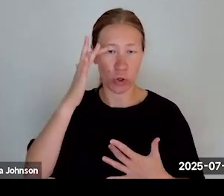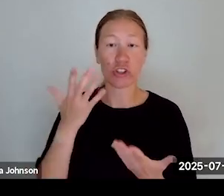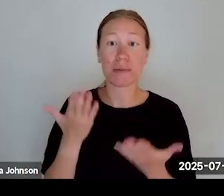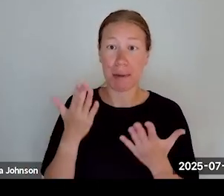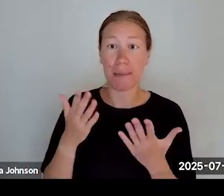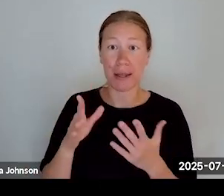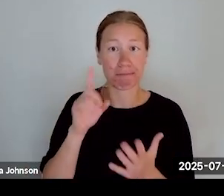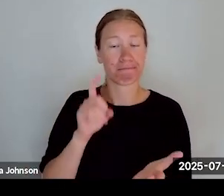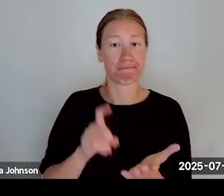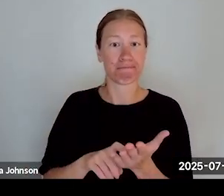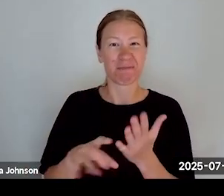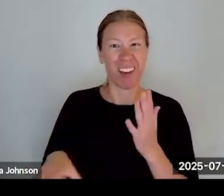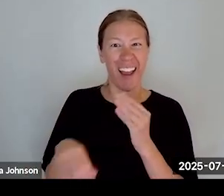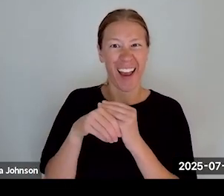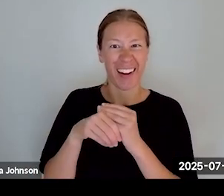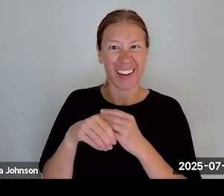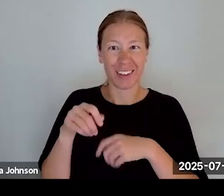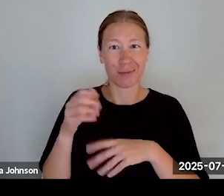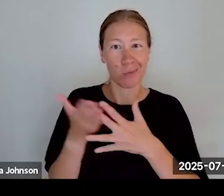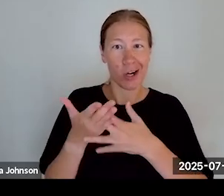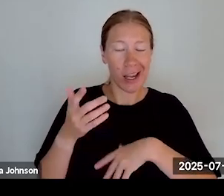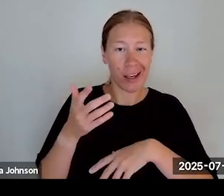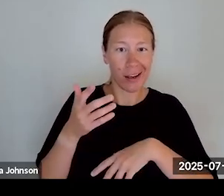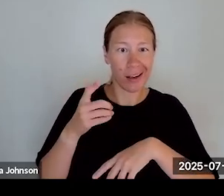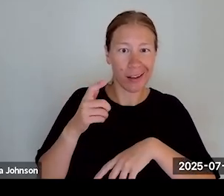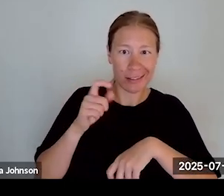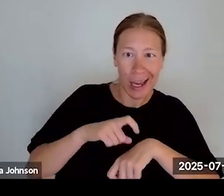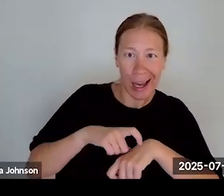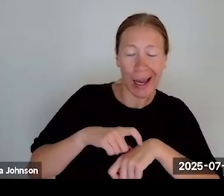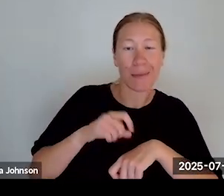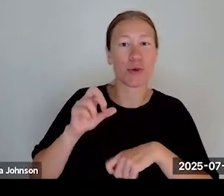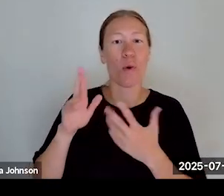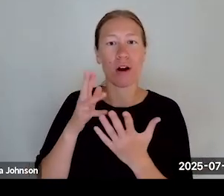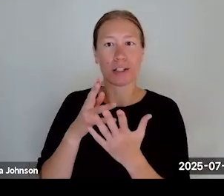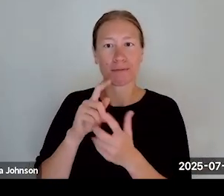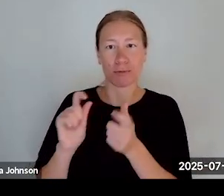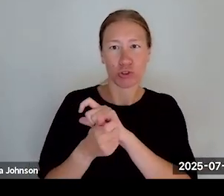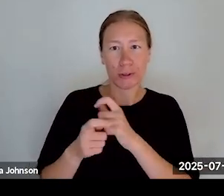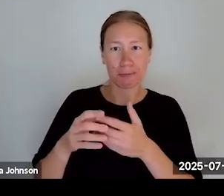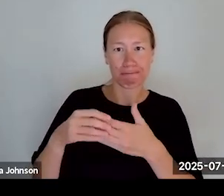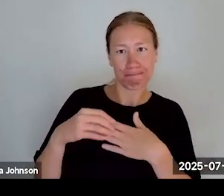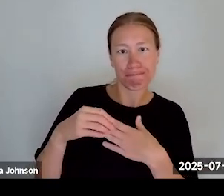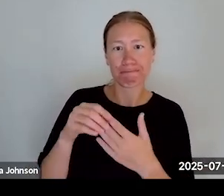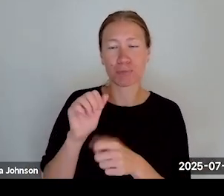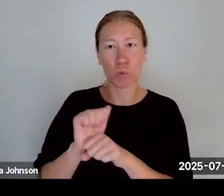with additional break periods helpful. Many find support from flicker-free monitors or screen filters,